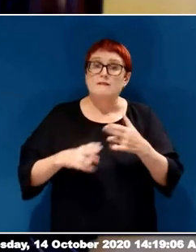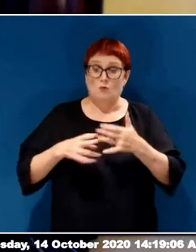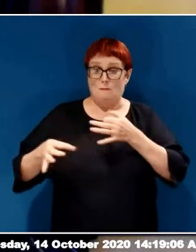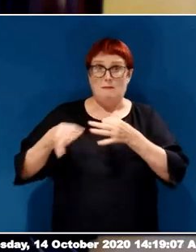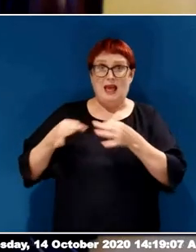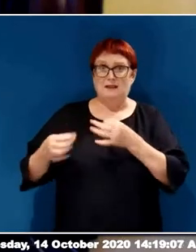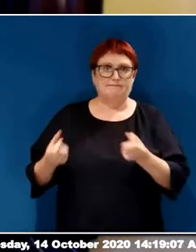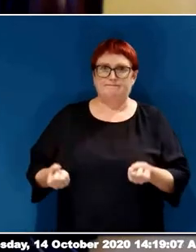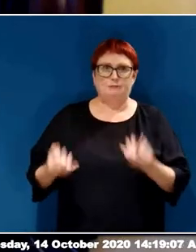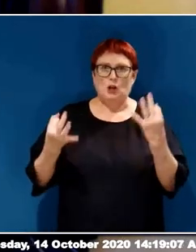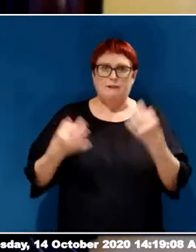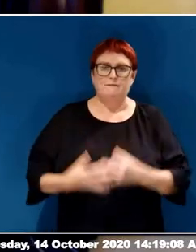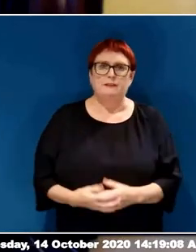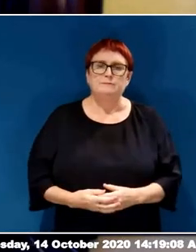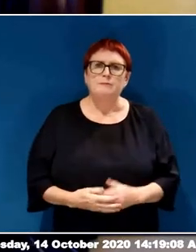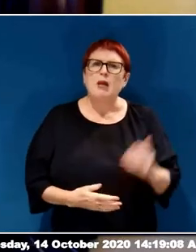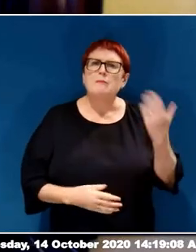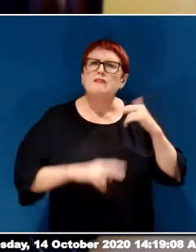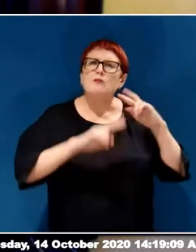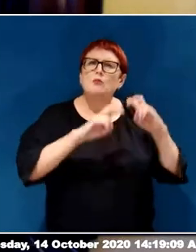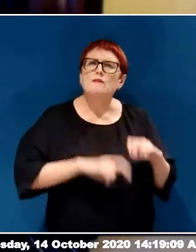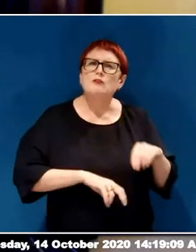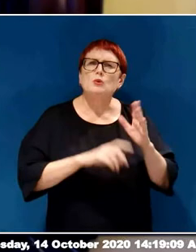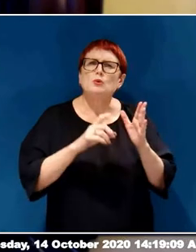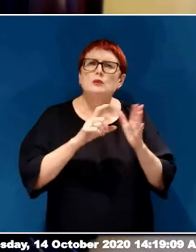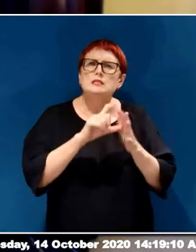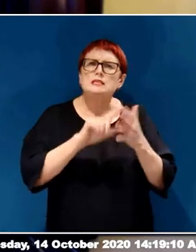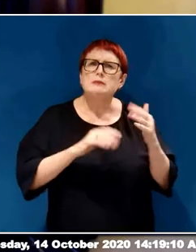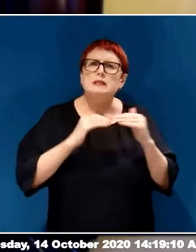Government developed a document called “Planning for Personalised Learning and